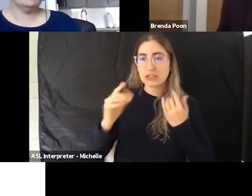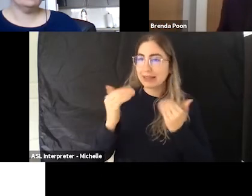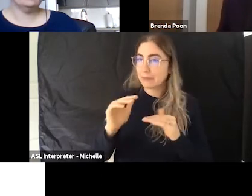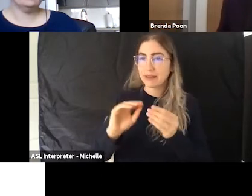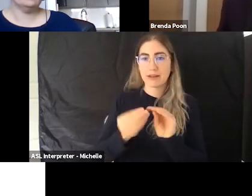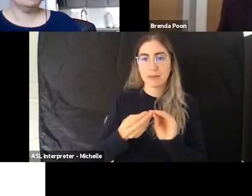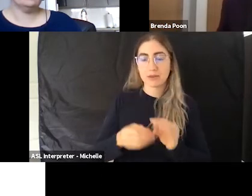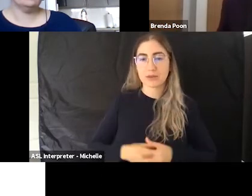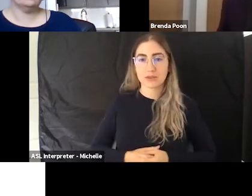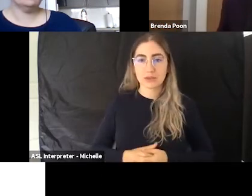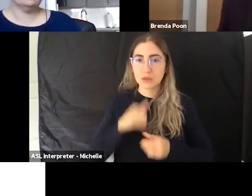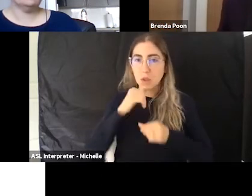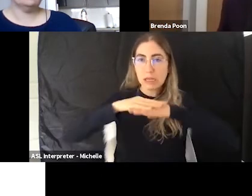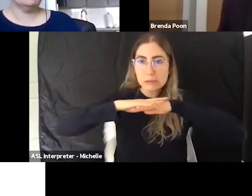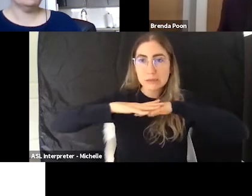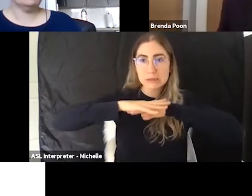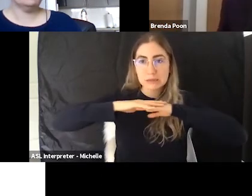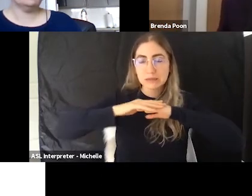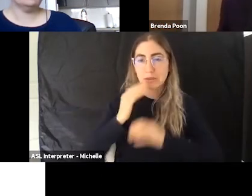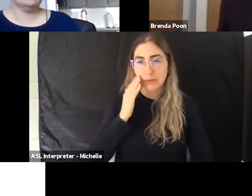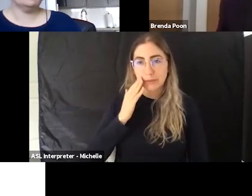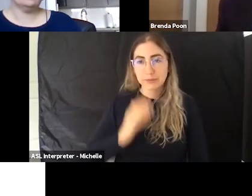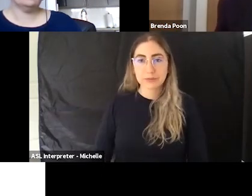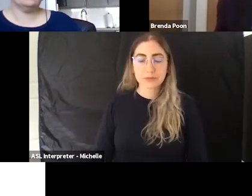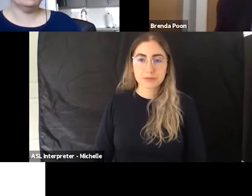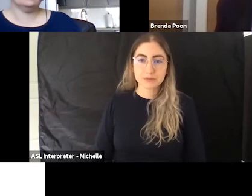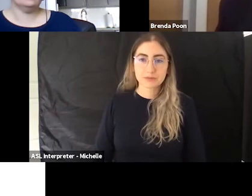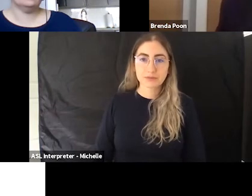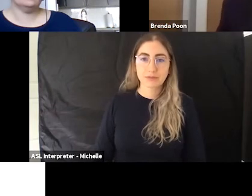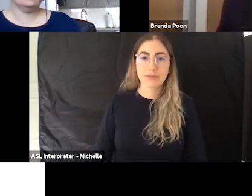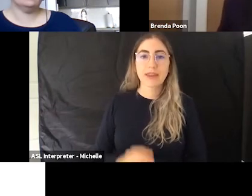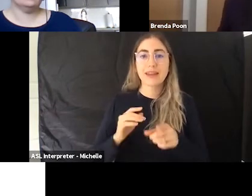AND THAT IDEA OF EXPANDED TRANSPORTATION OPTIONS AS WELL.